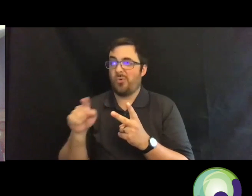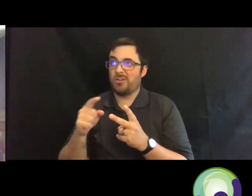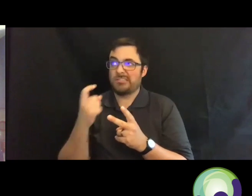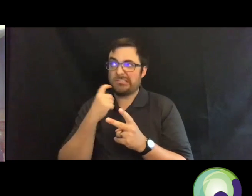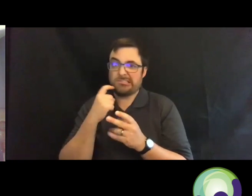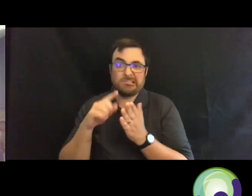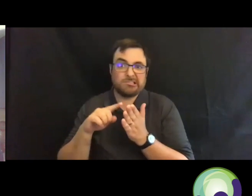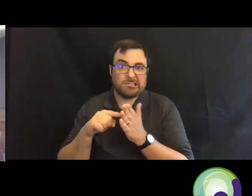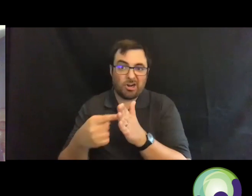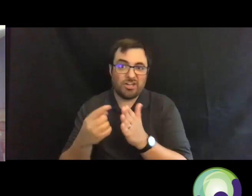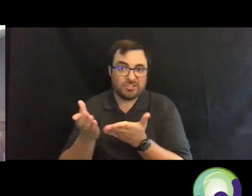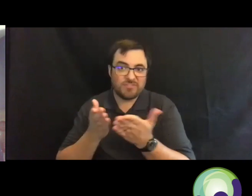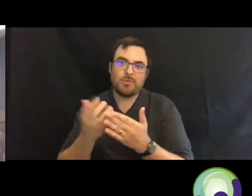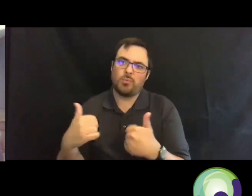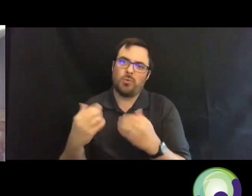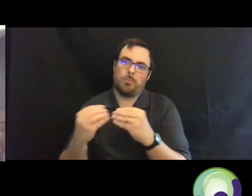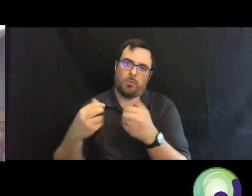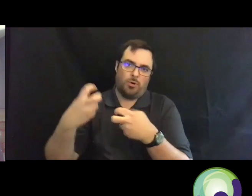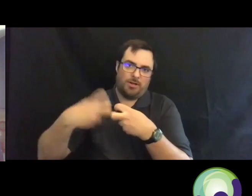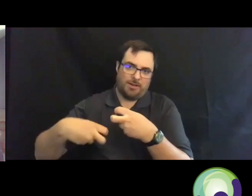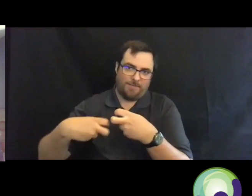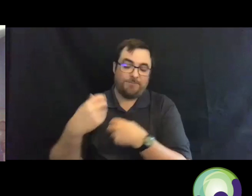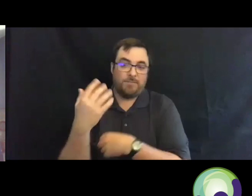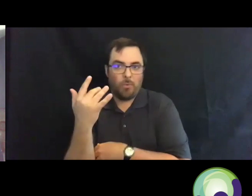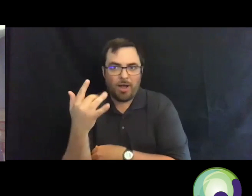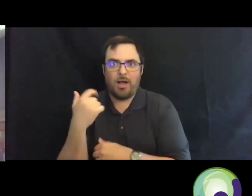tough, or because the parents haven't seen it